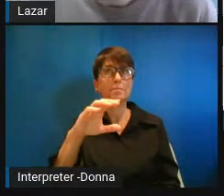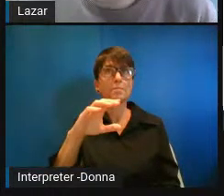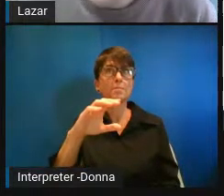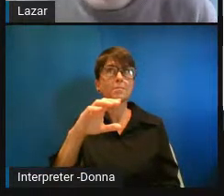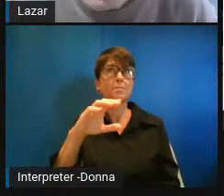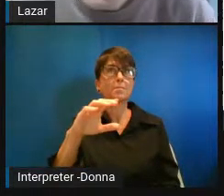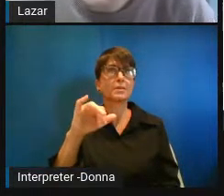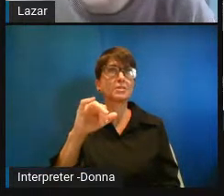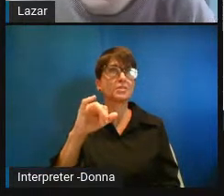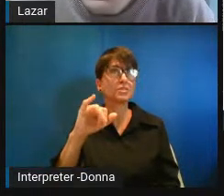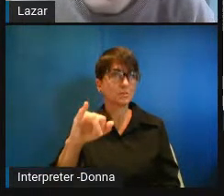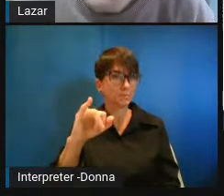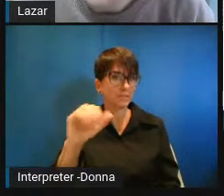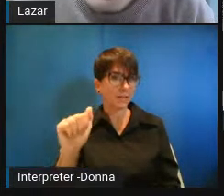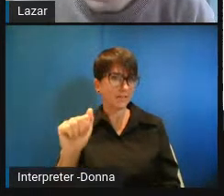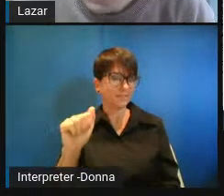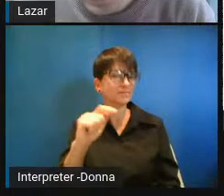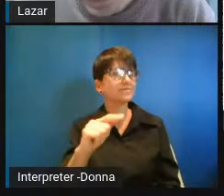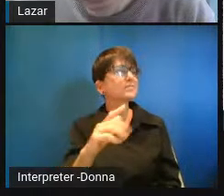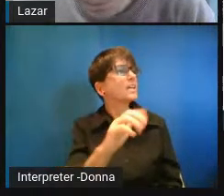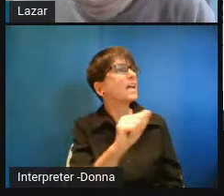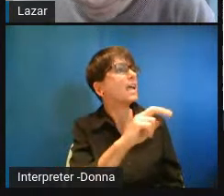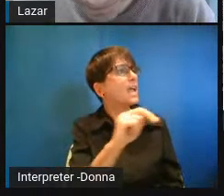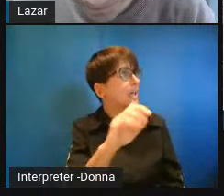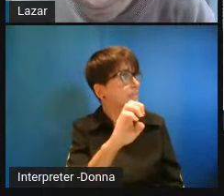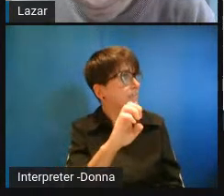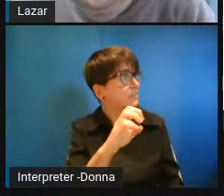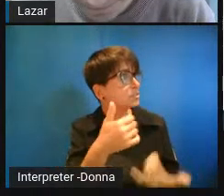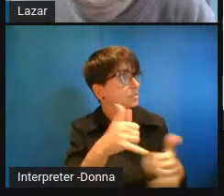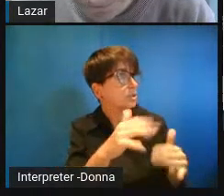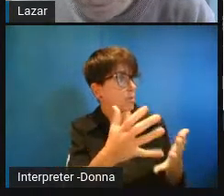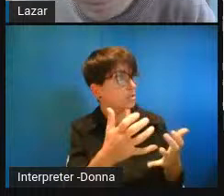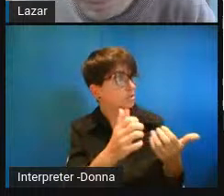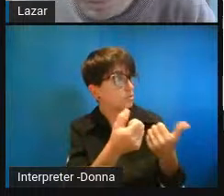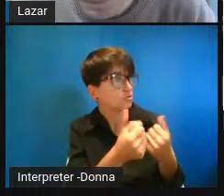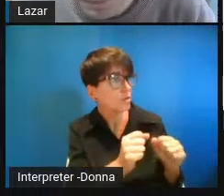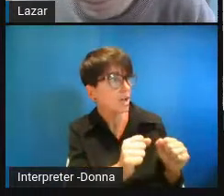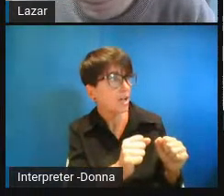In the meantime, Anne I will say what I think you were .